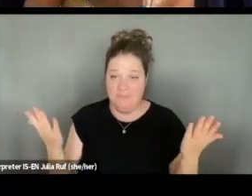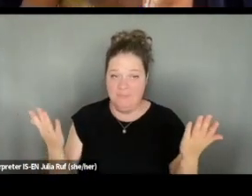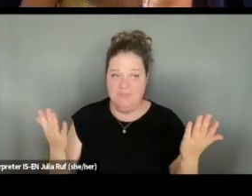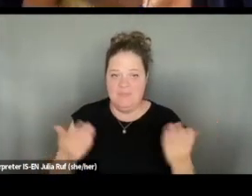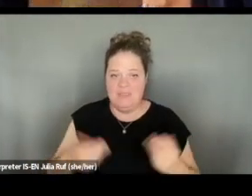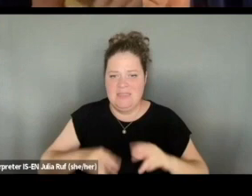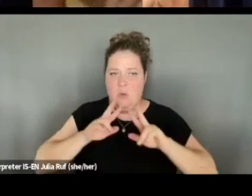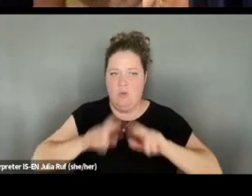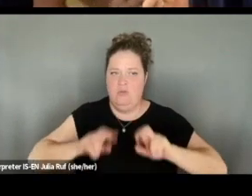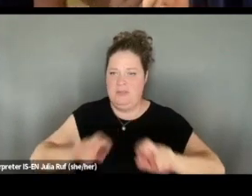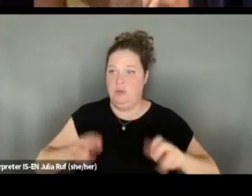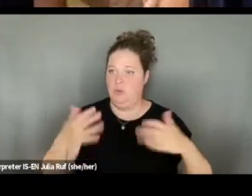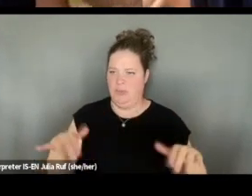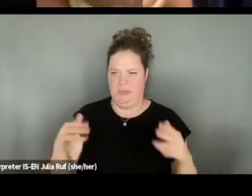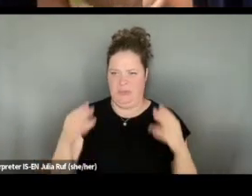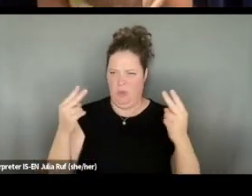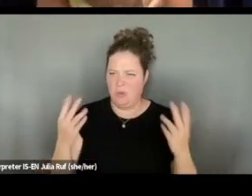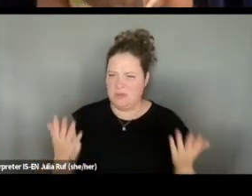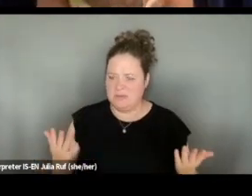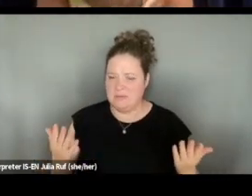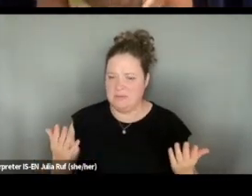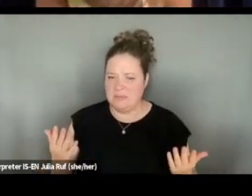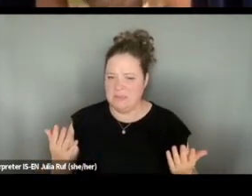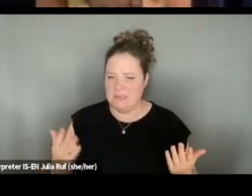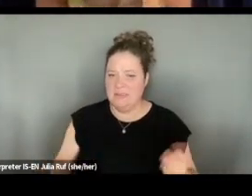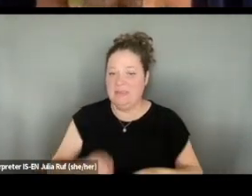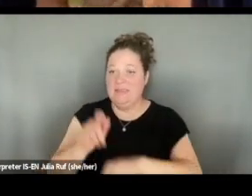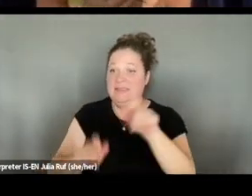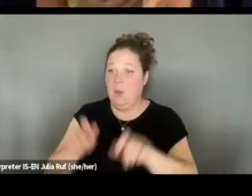research. And of course, we cannot ask our clients to pay for all this